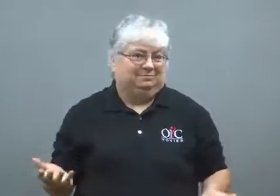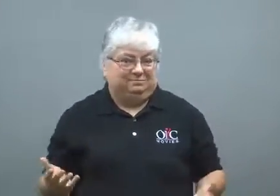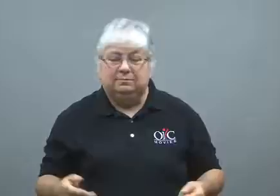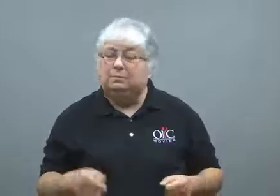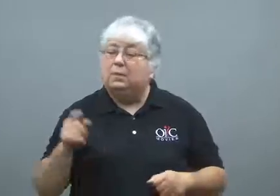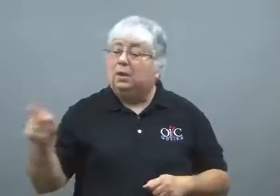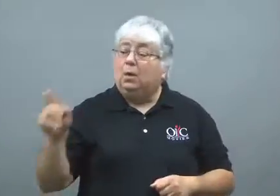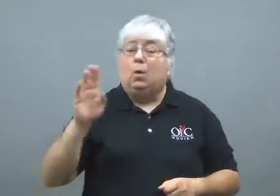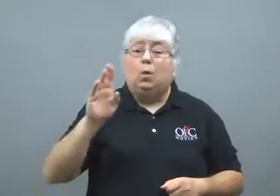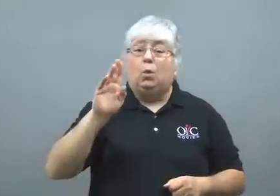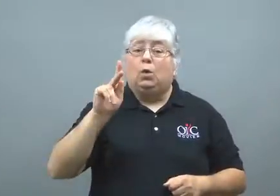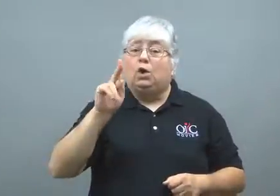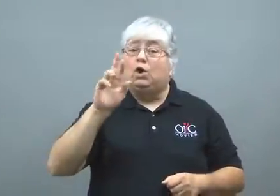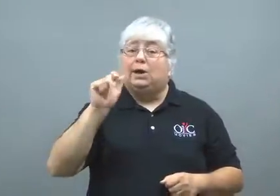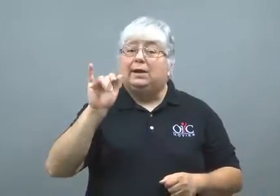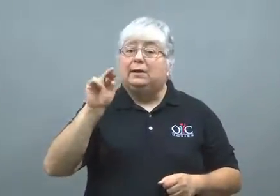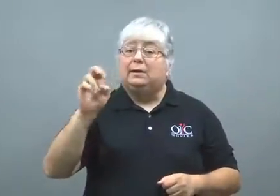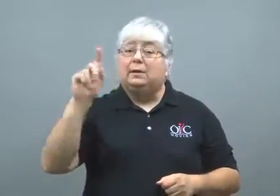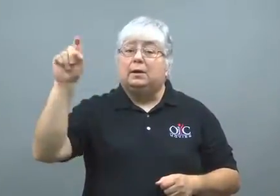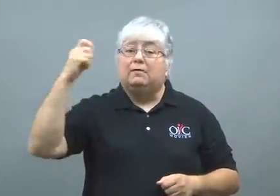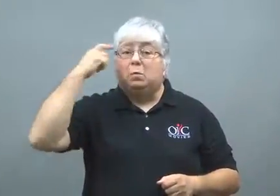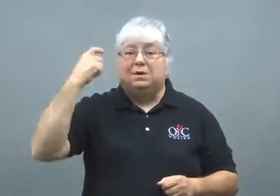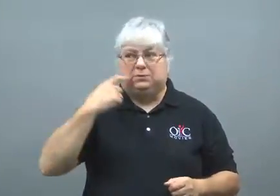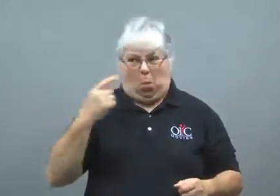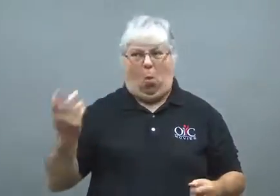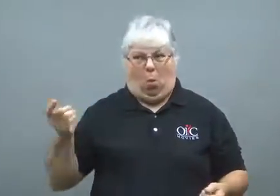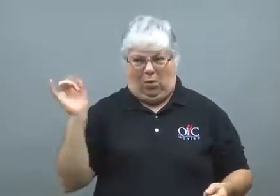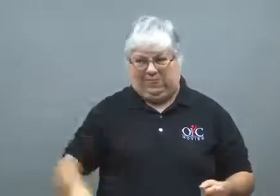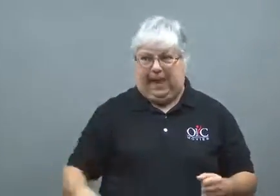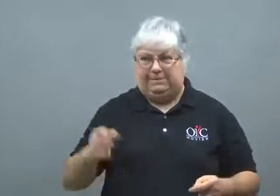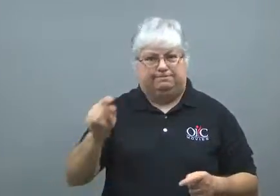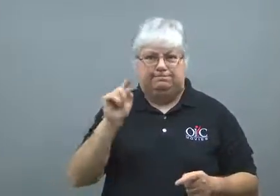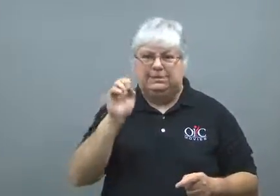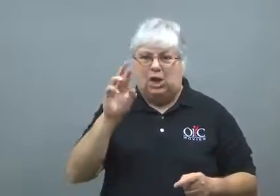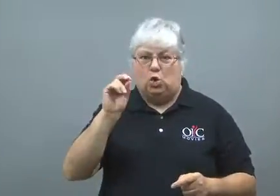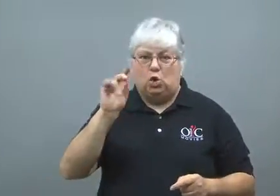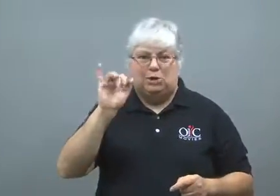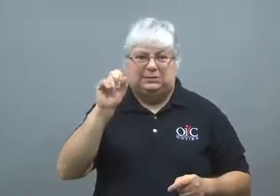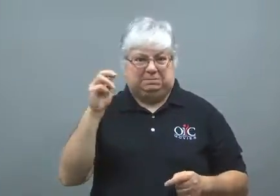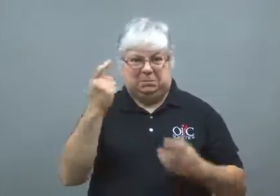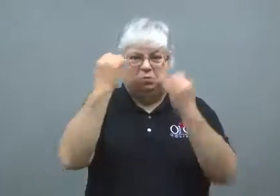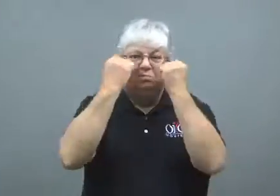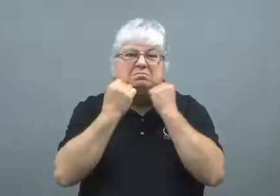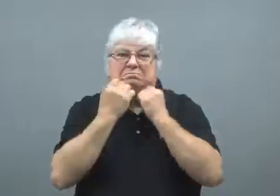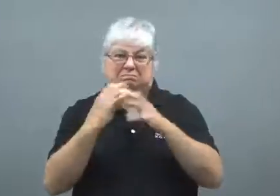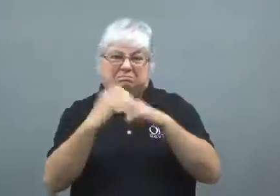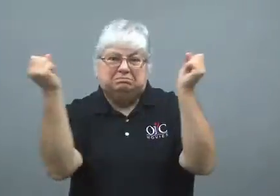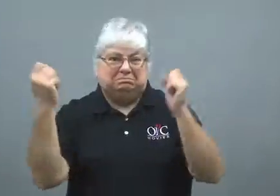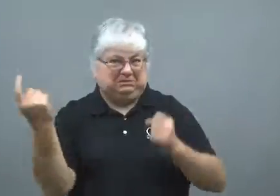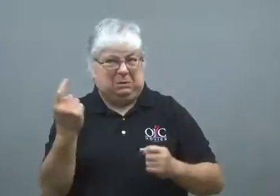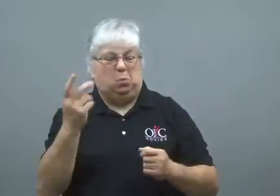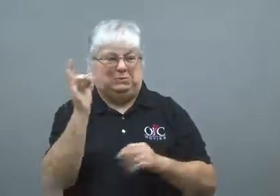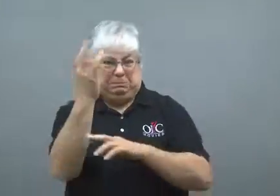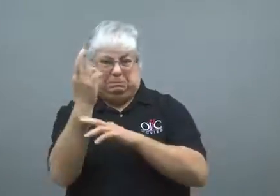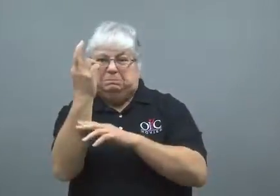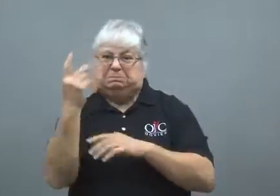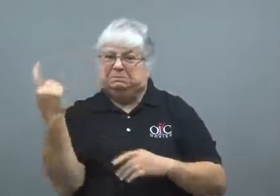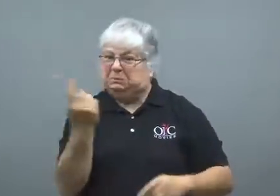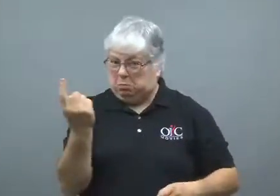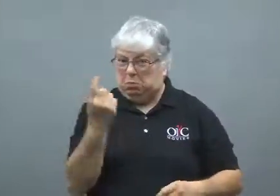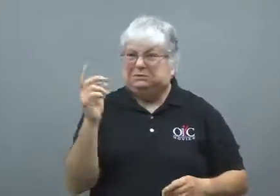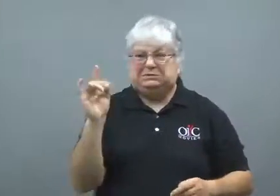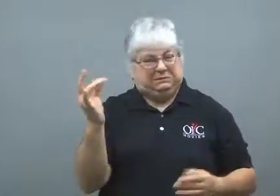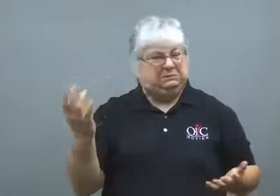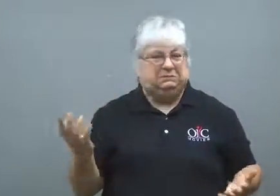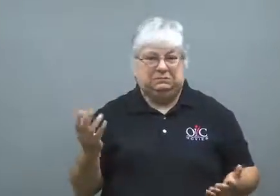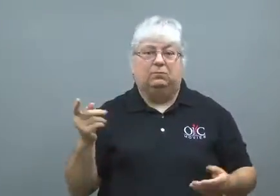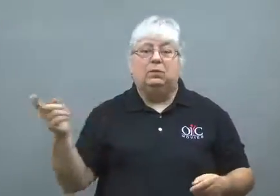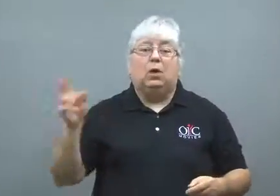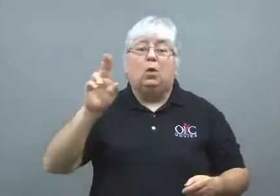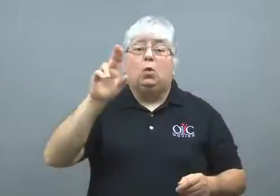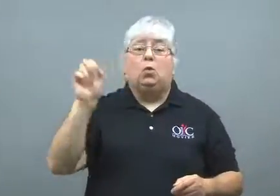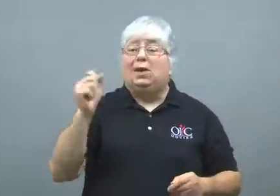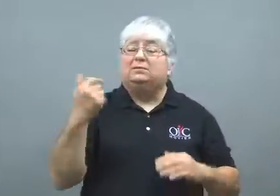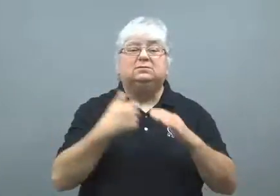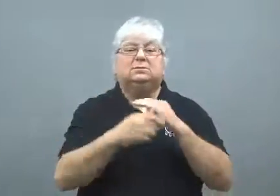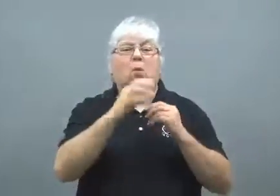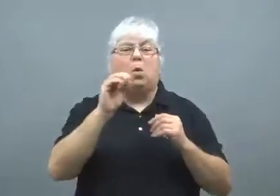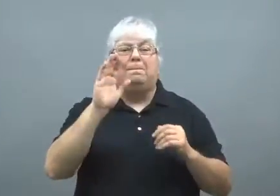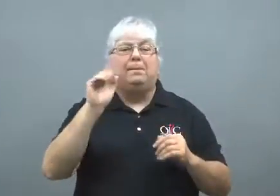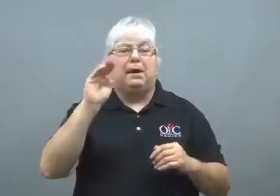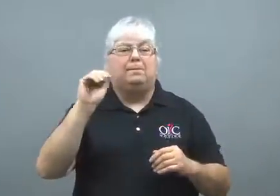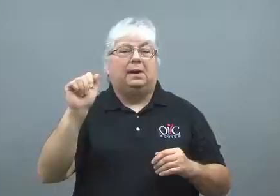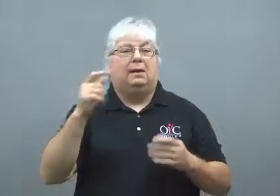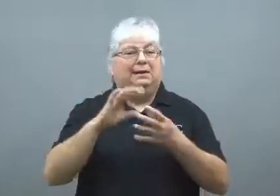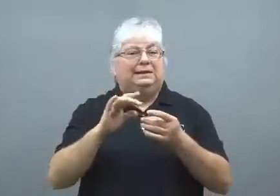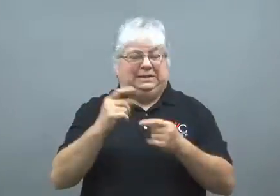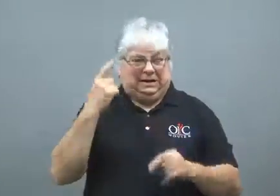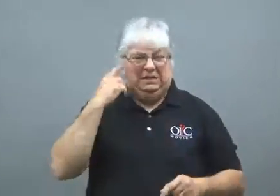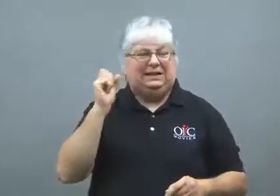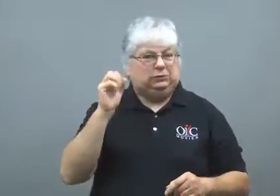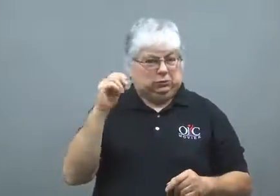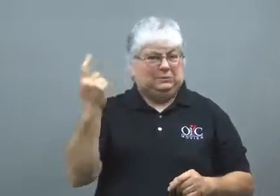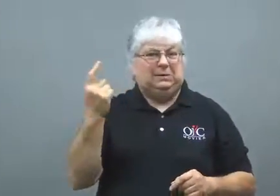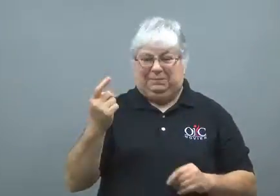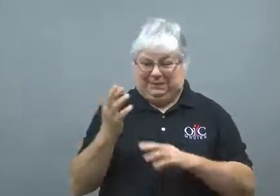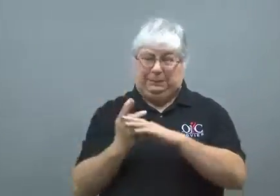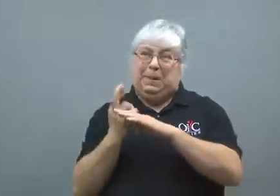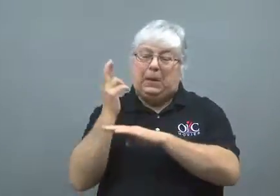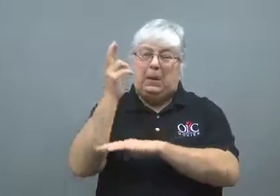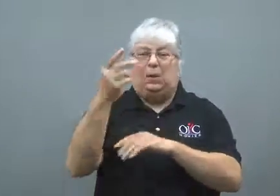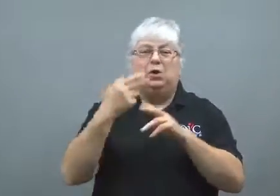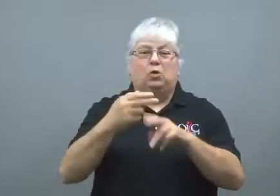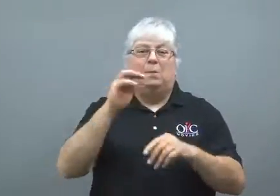The Ukrainian government declared it crashed due to a terrorist act.